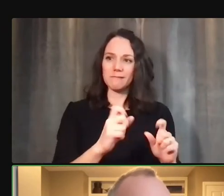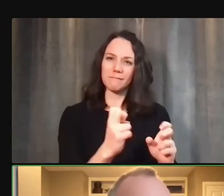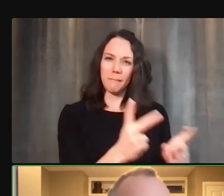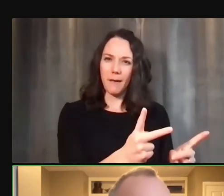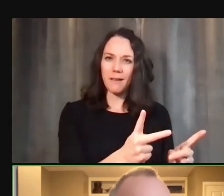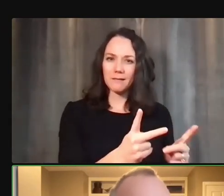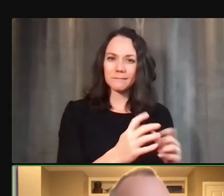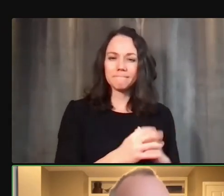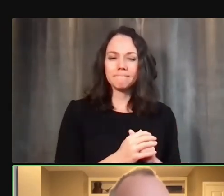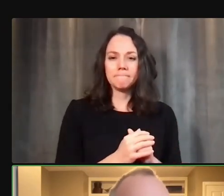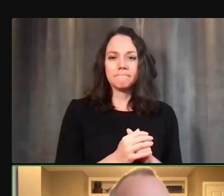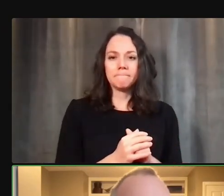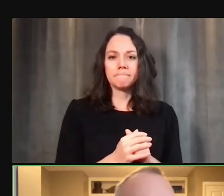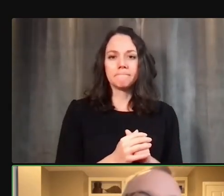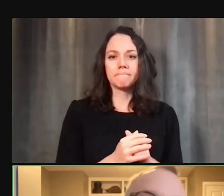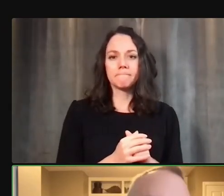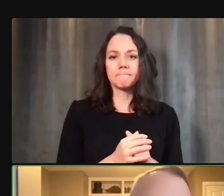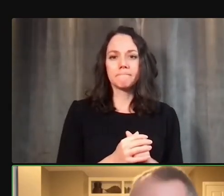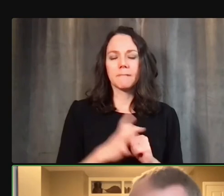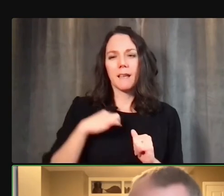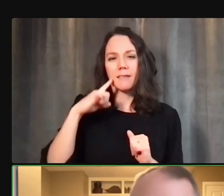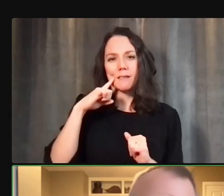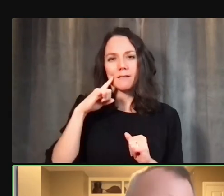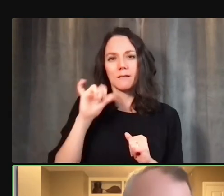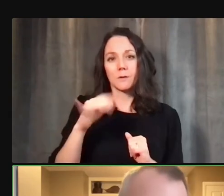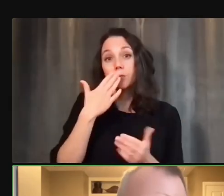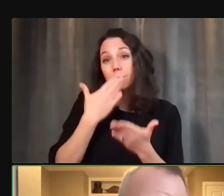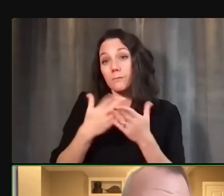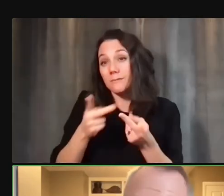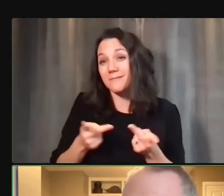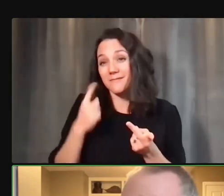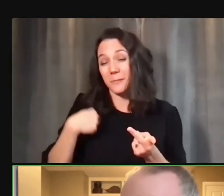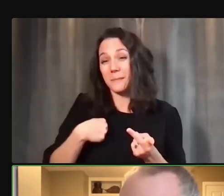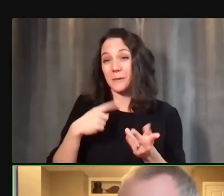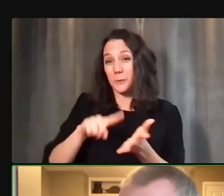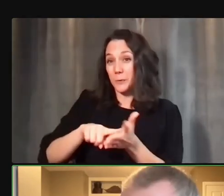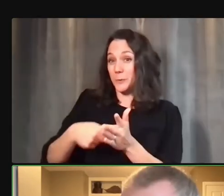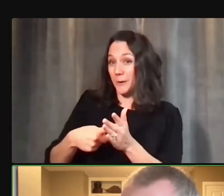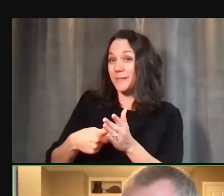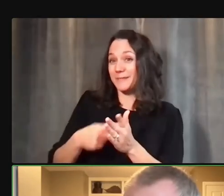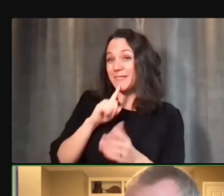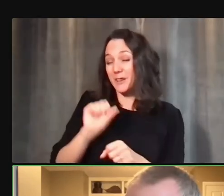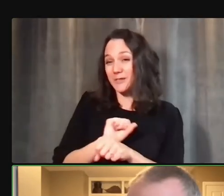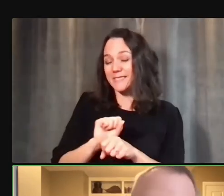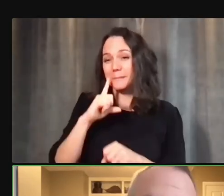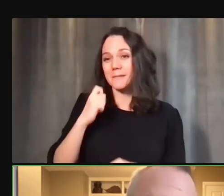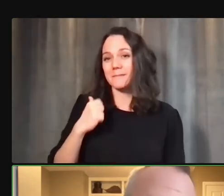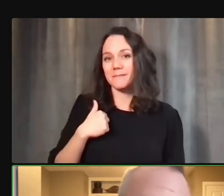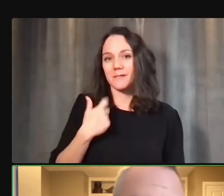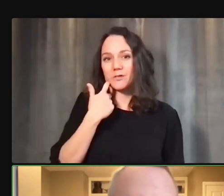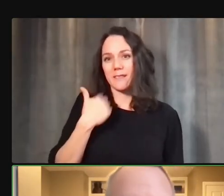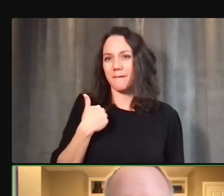I think that would be a good place for me to start, I think, because I have just a few hours gotten off